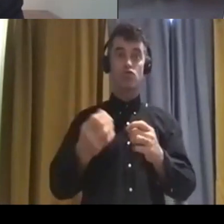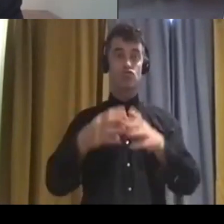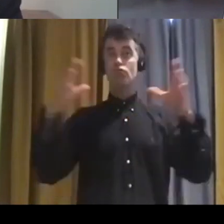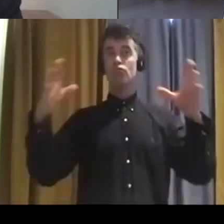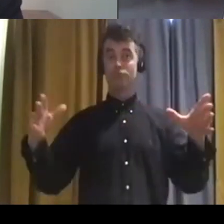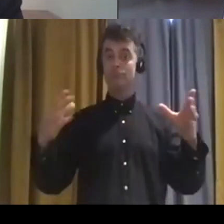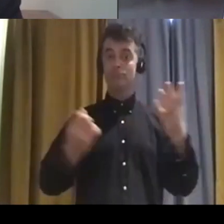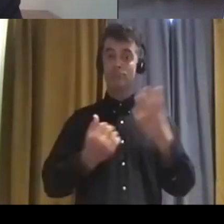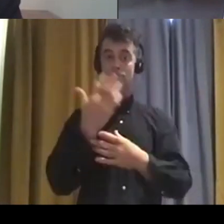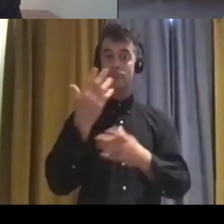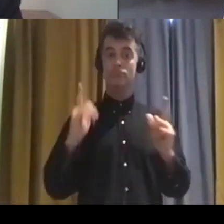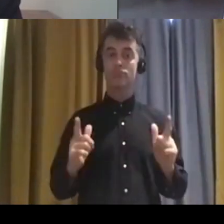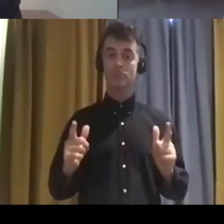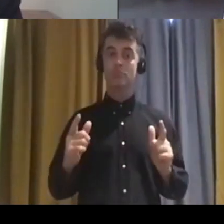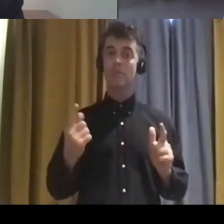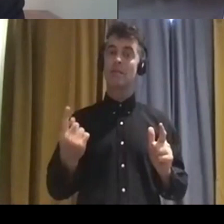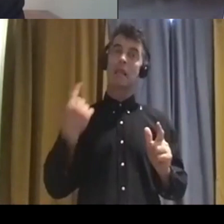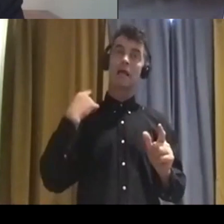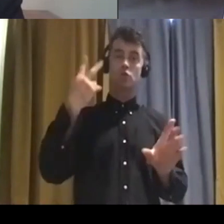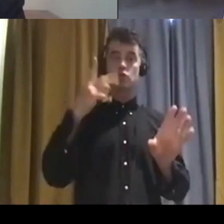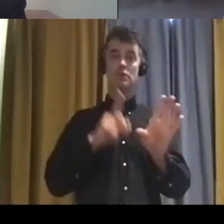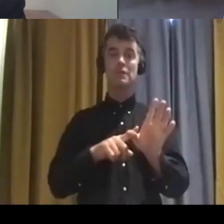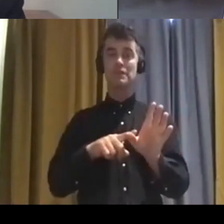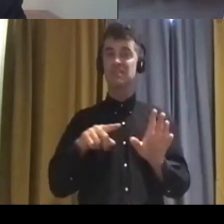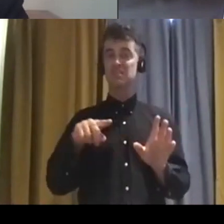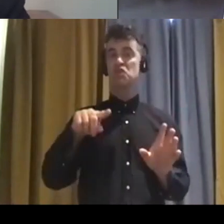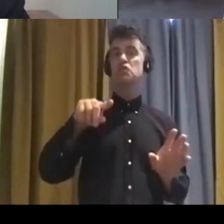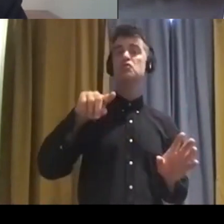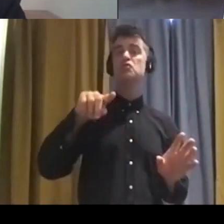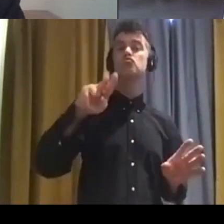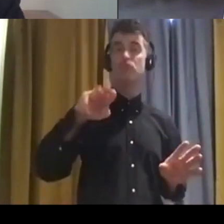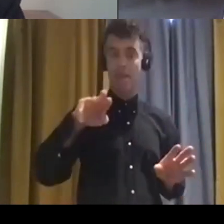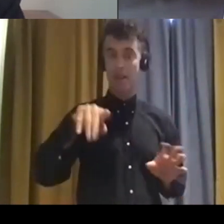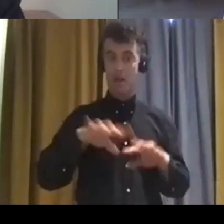growth in the last two years has almost kind of tripled and in Australia alone that kind